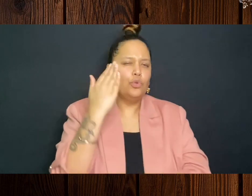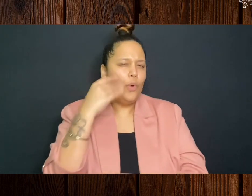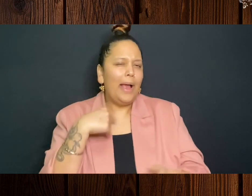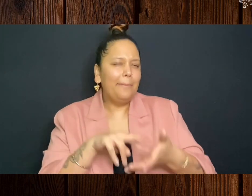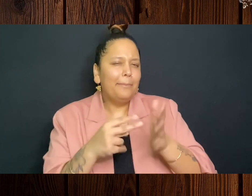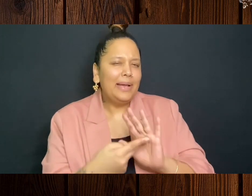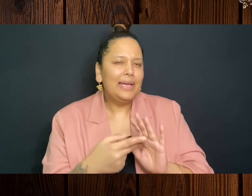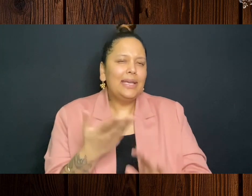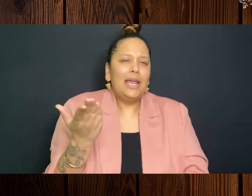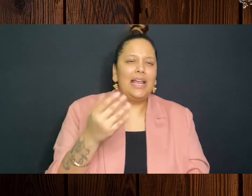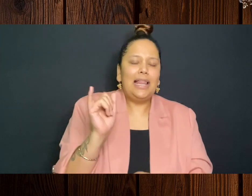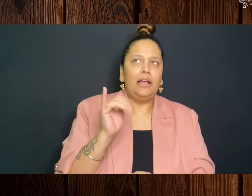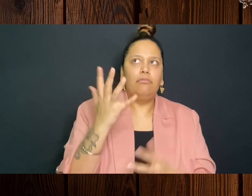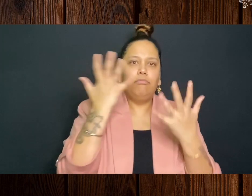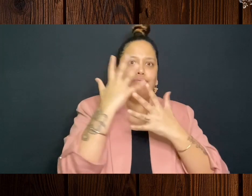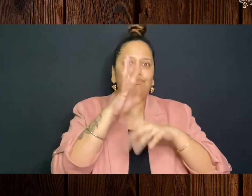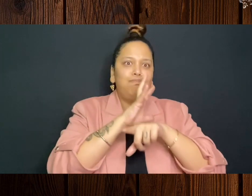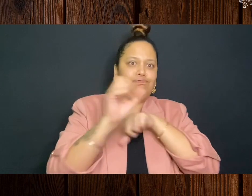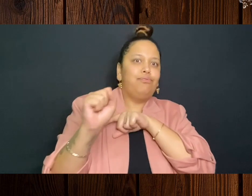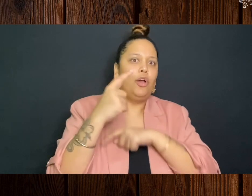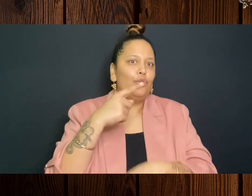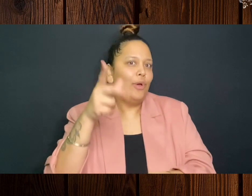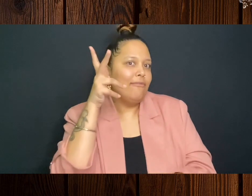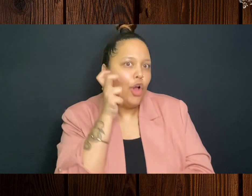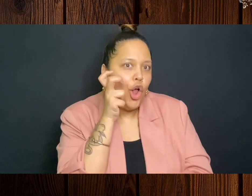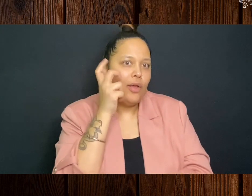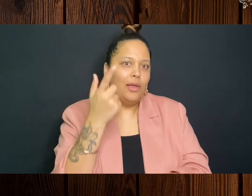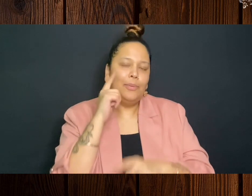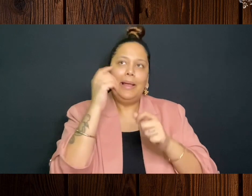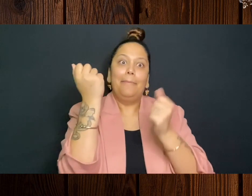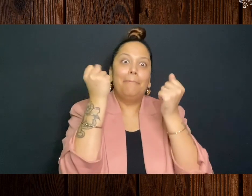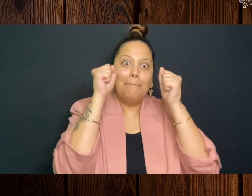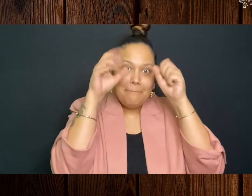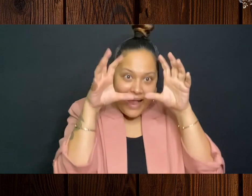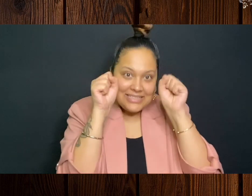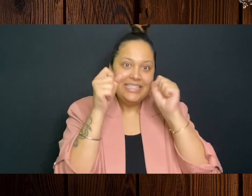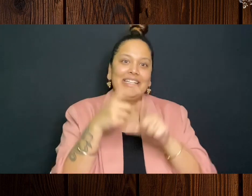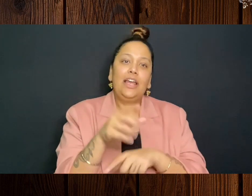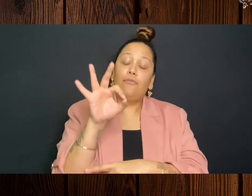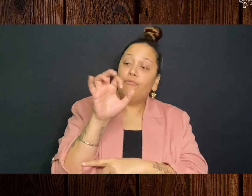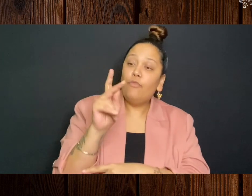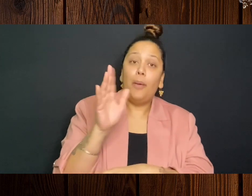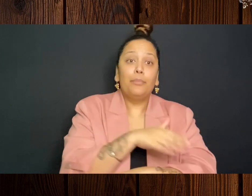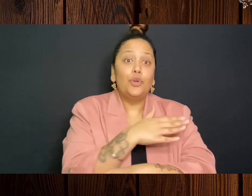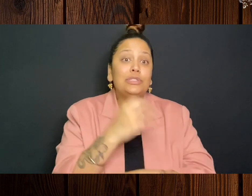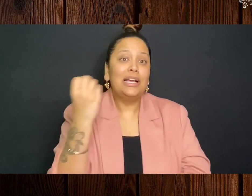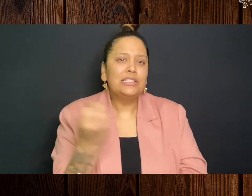of the greatest stuff you've ever heard and it was amazing. So you know, Folk Music Ontario really kind